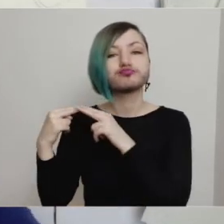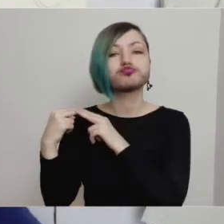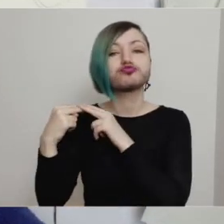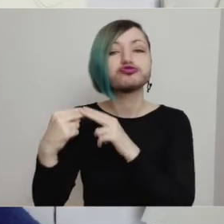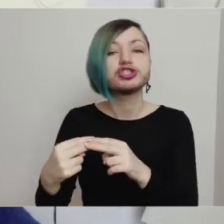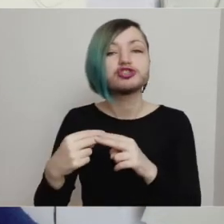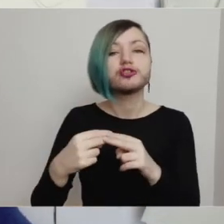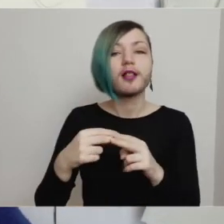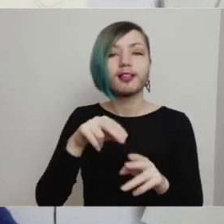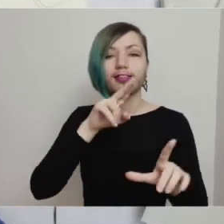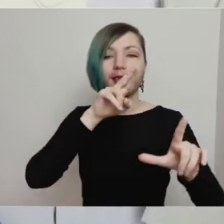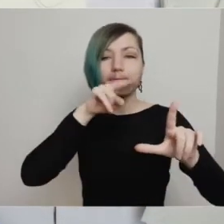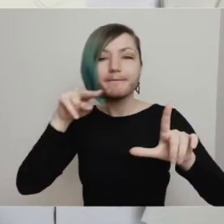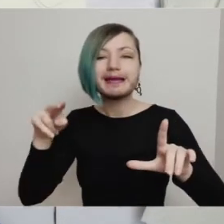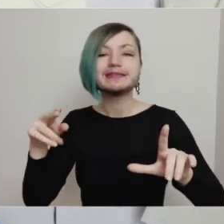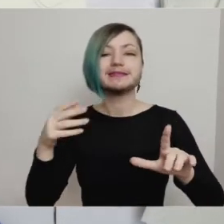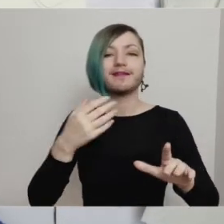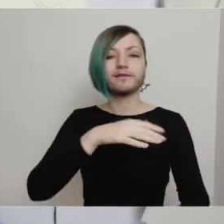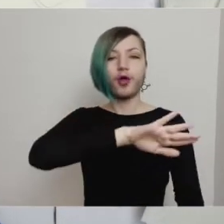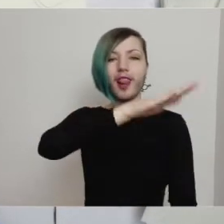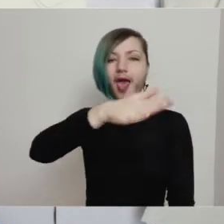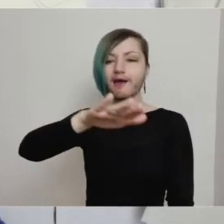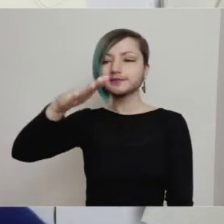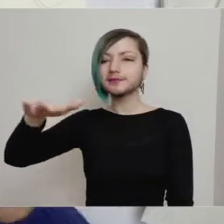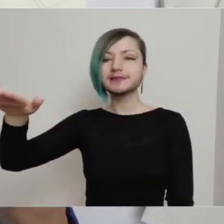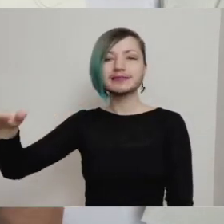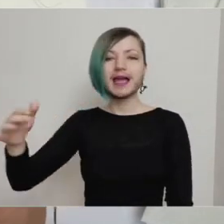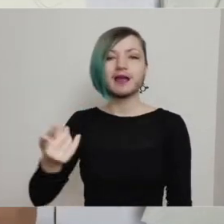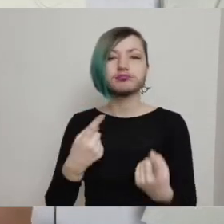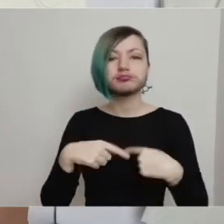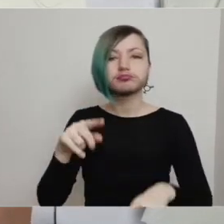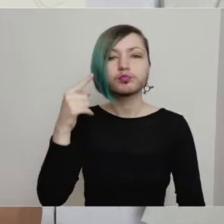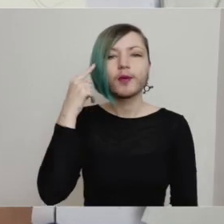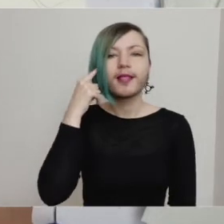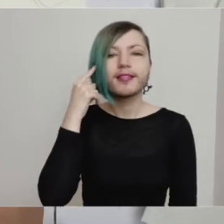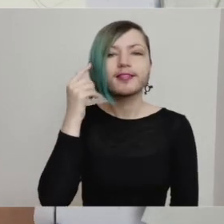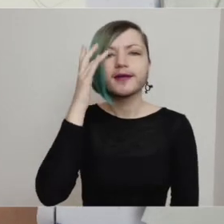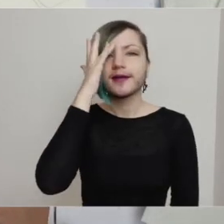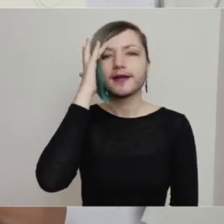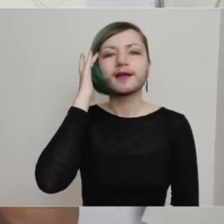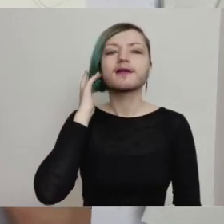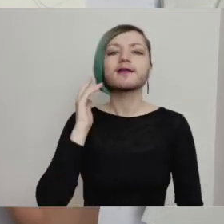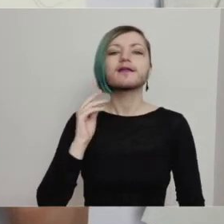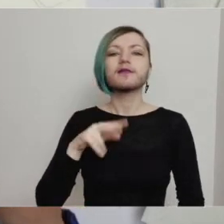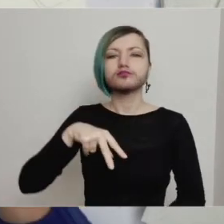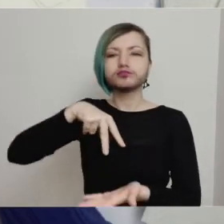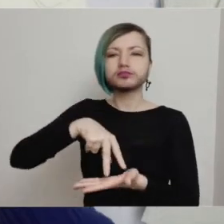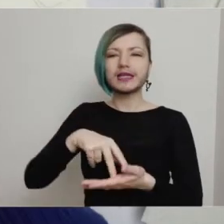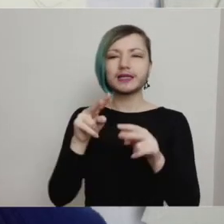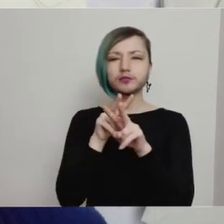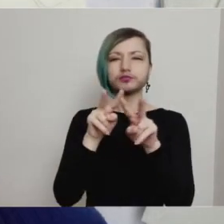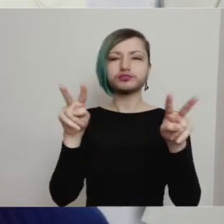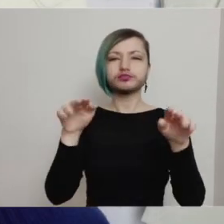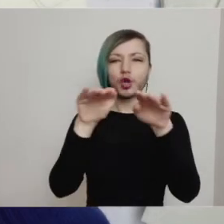painting we often think about a horizon line and we often see a horizon line